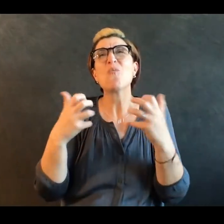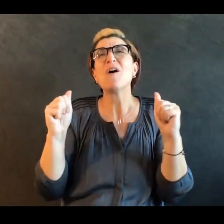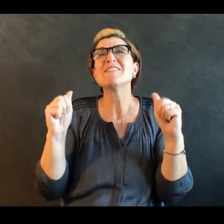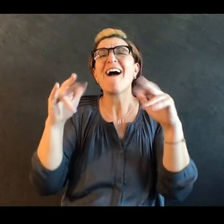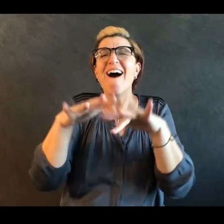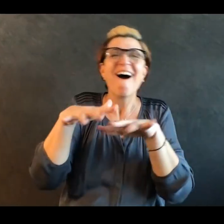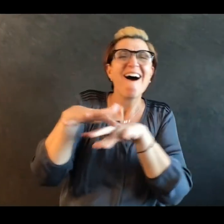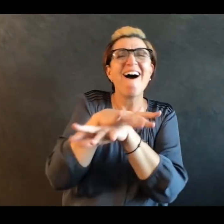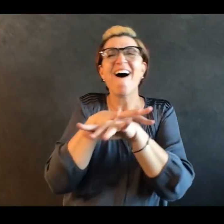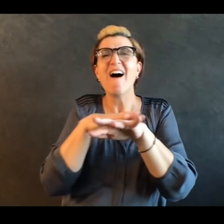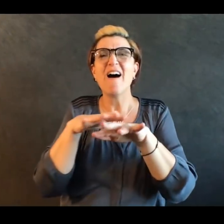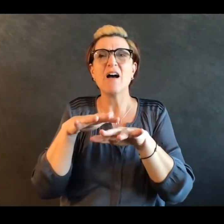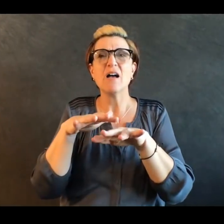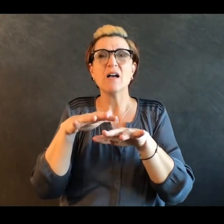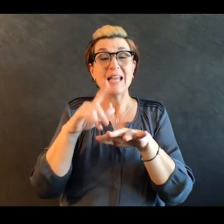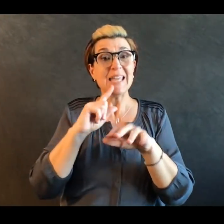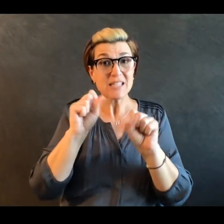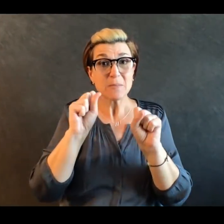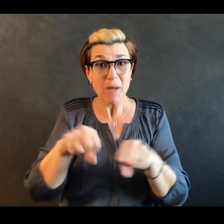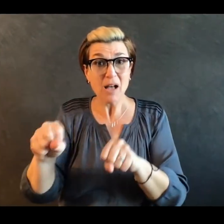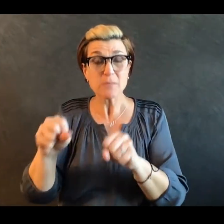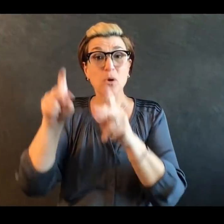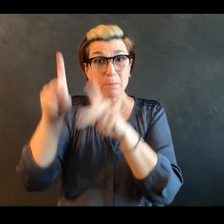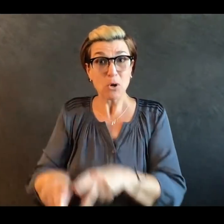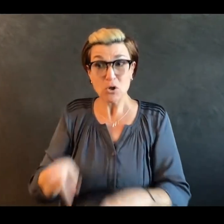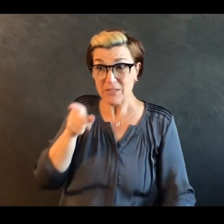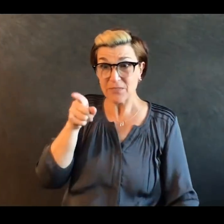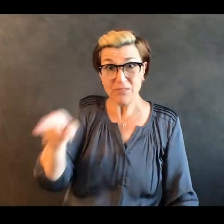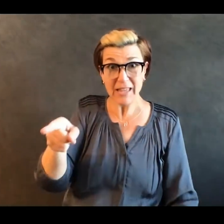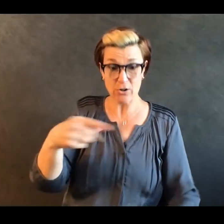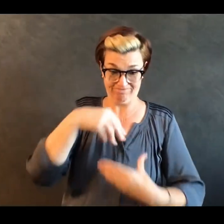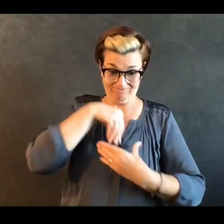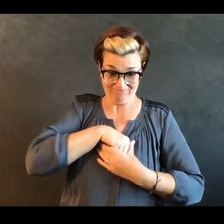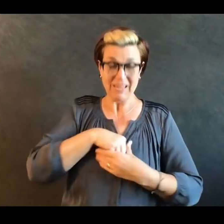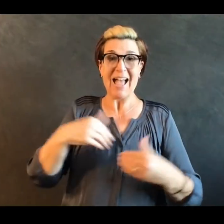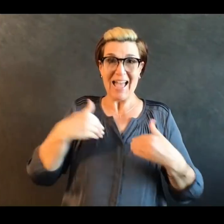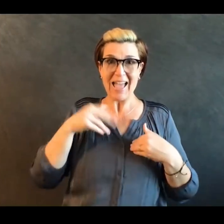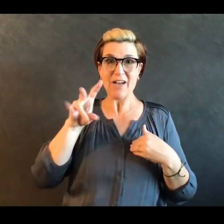person can spread the virus unknowingly no one is intending to spread the virus